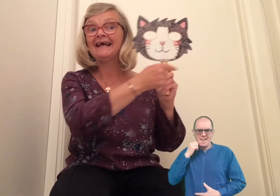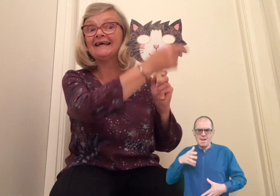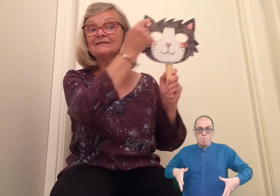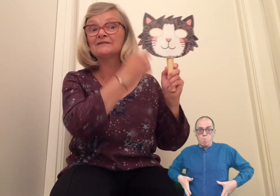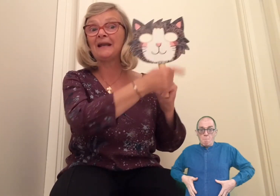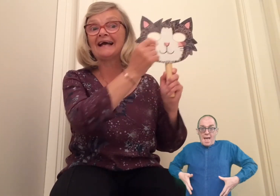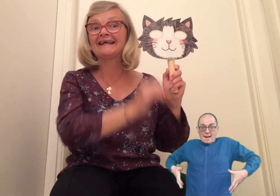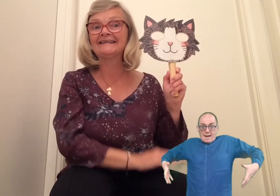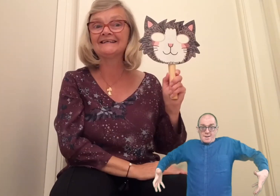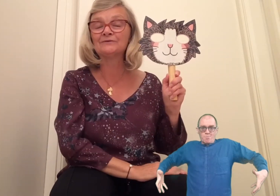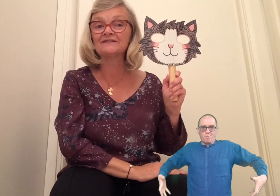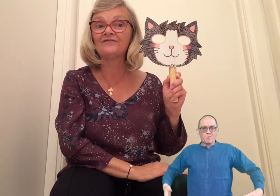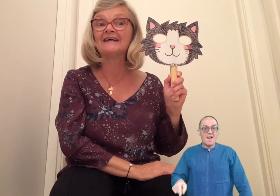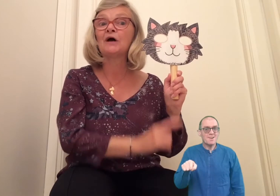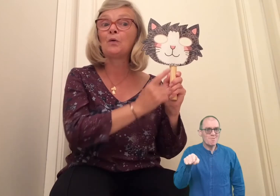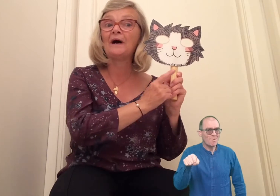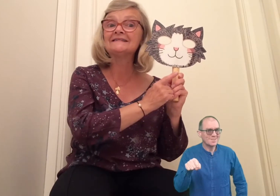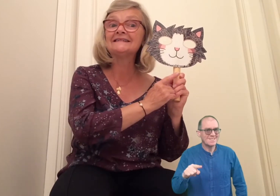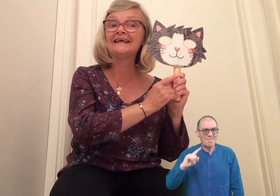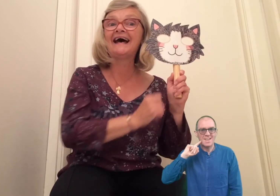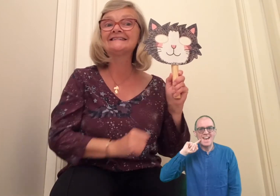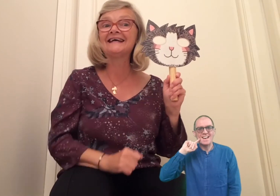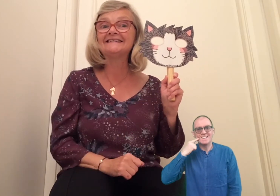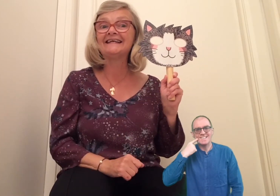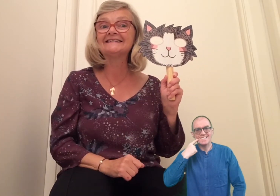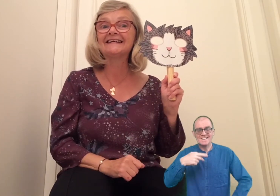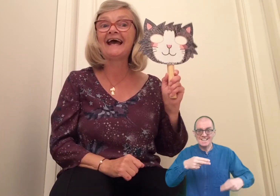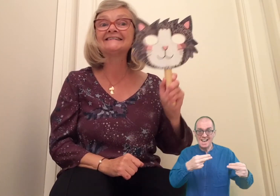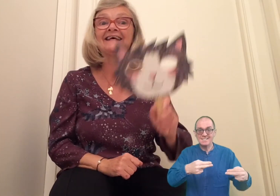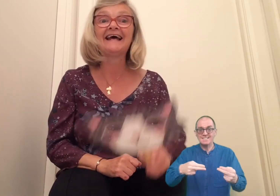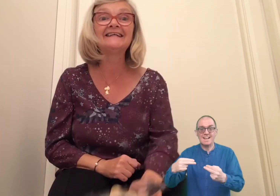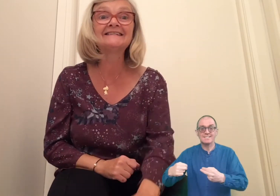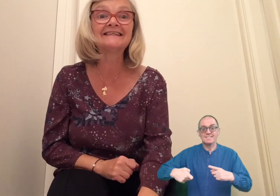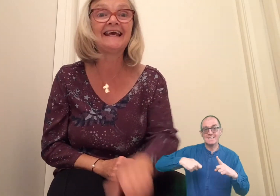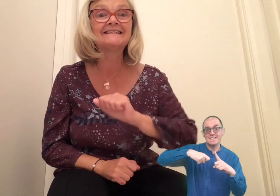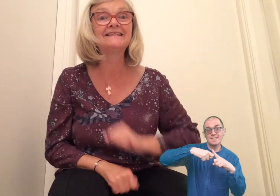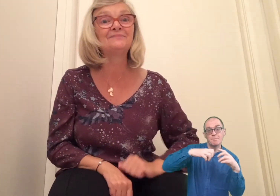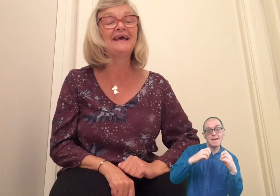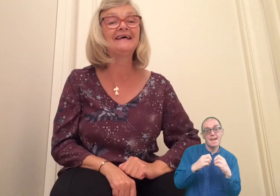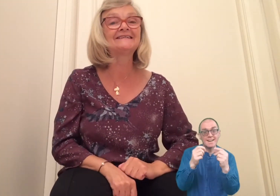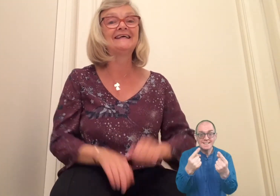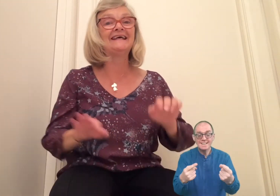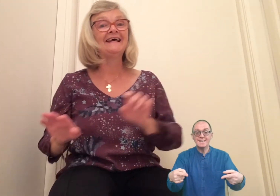It was black and it was fat. Wasnae that a dainty cat? Dance Katie Bairdie.